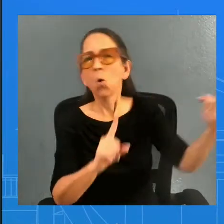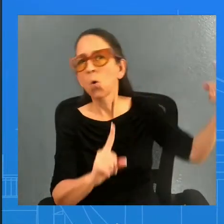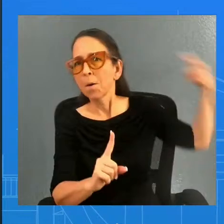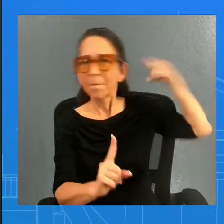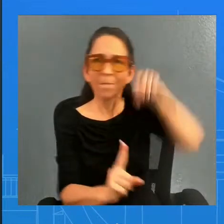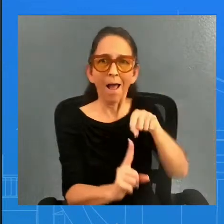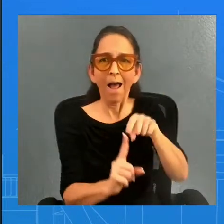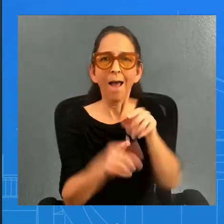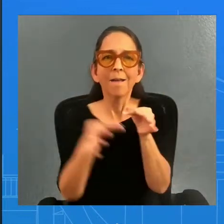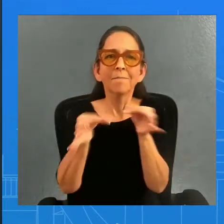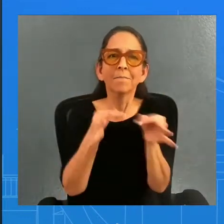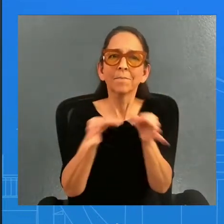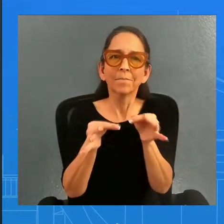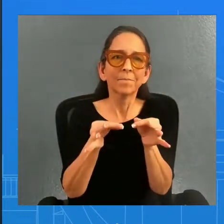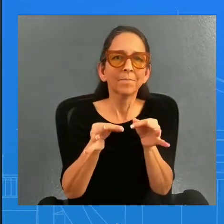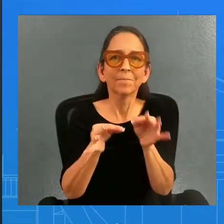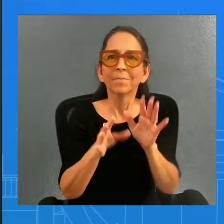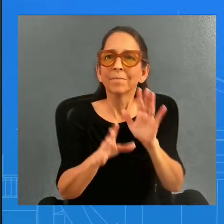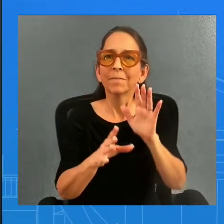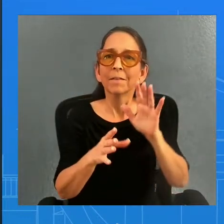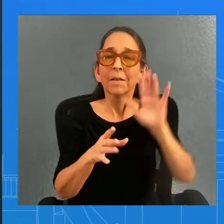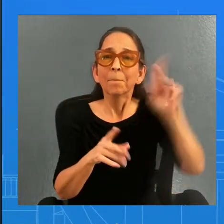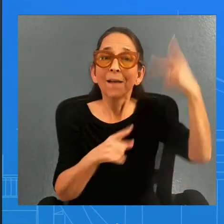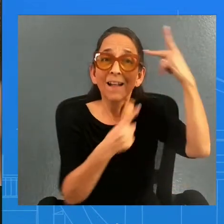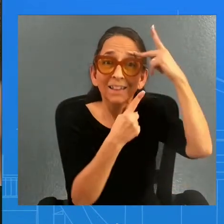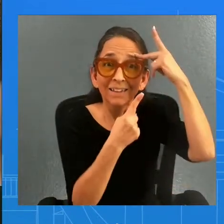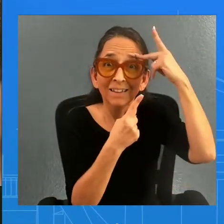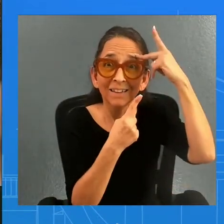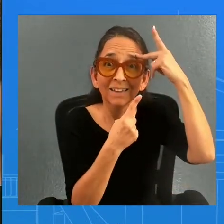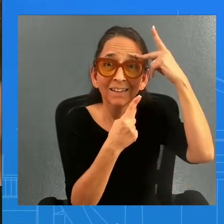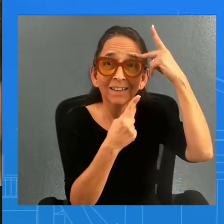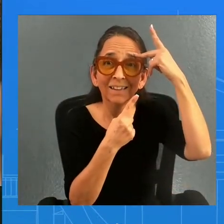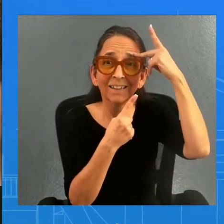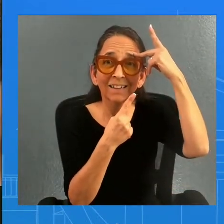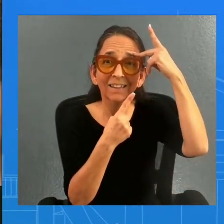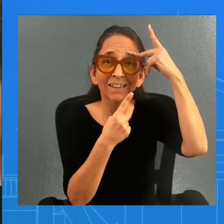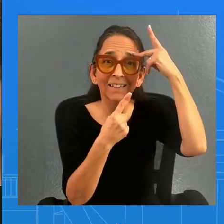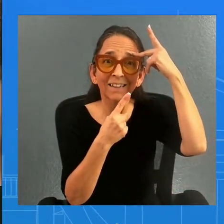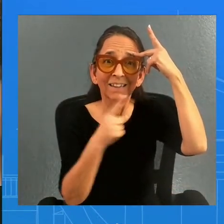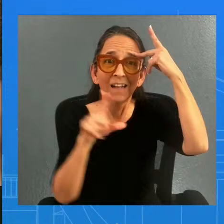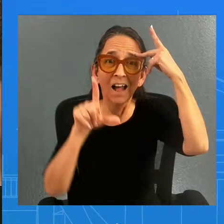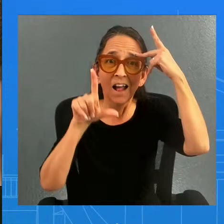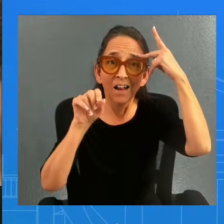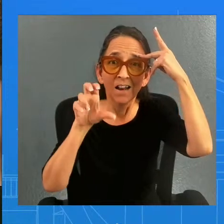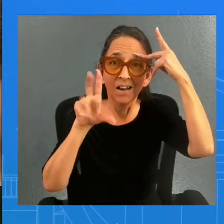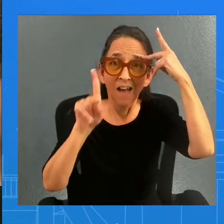politically locking him out. The Press: Is the president aware of John Kelly's assertion